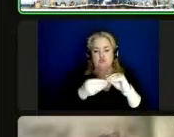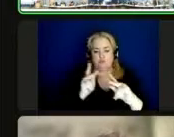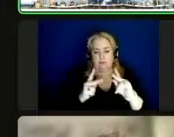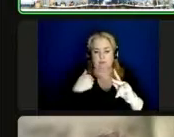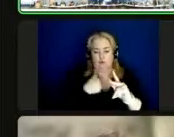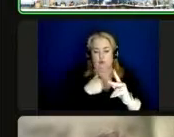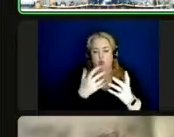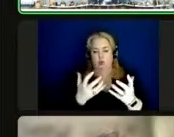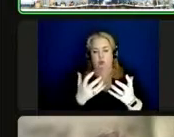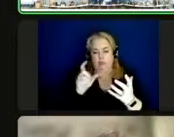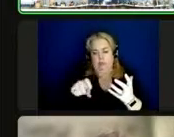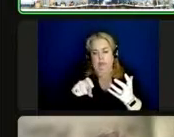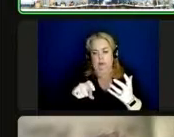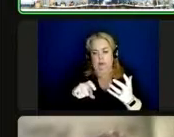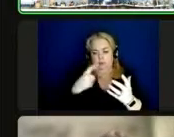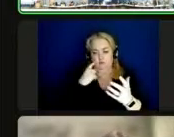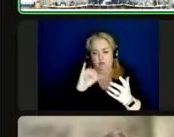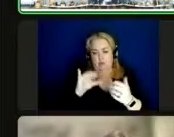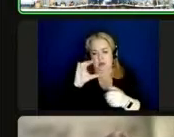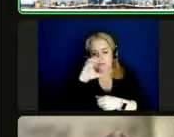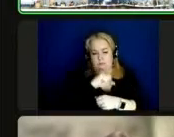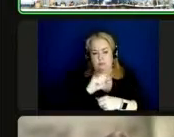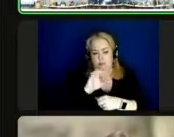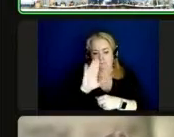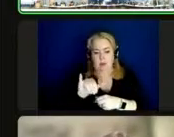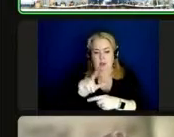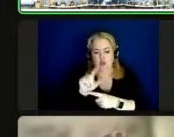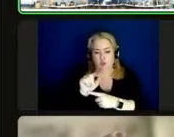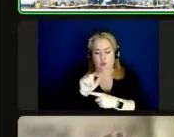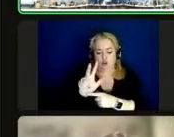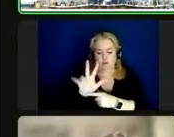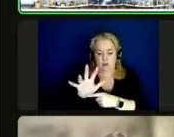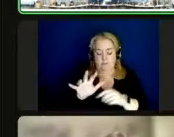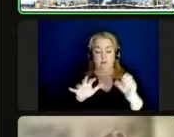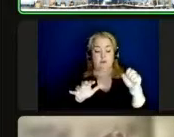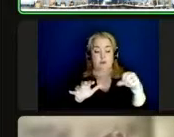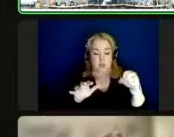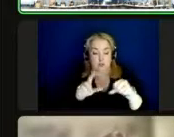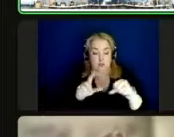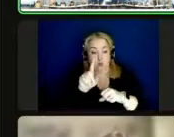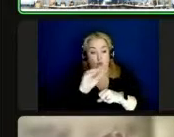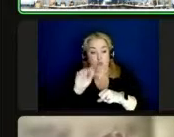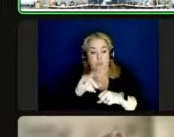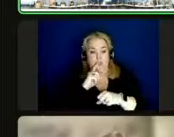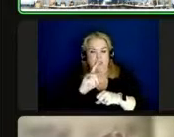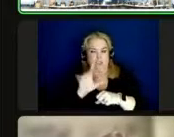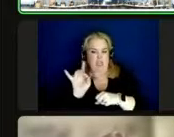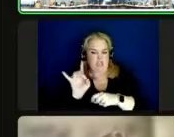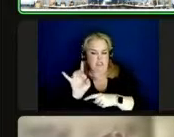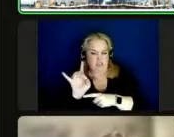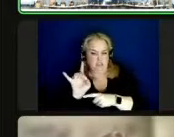JUST 1 OVER 1 PERCENT PER YEAR,